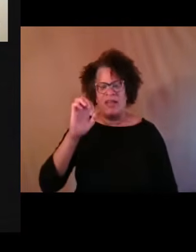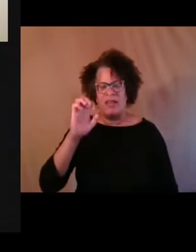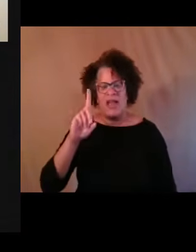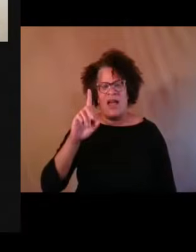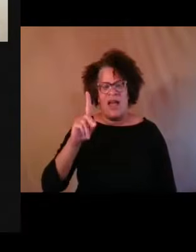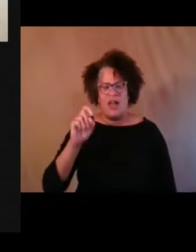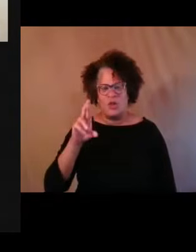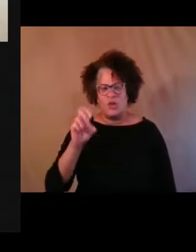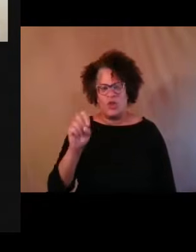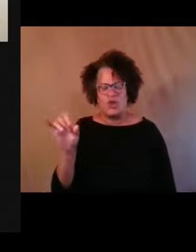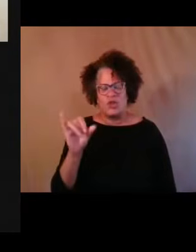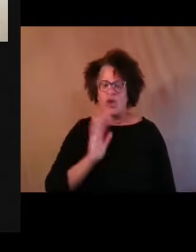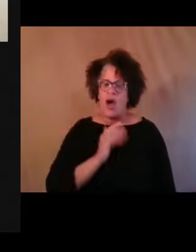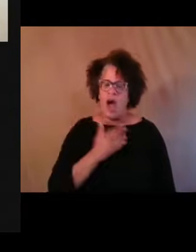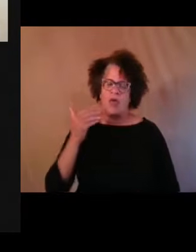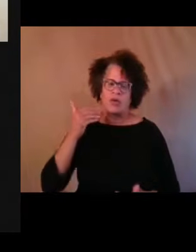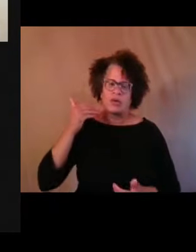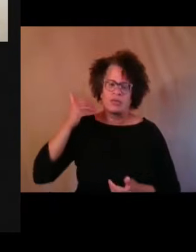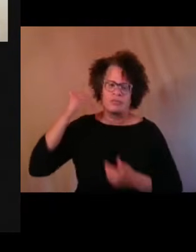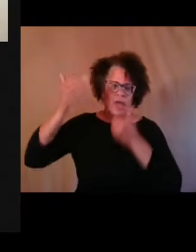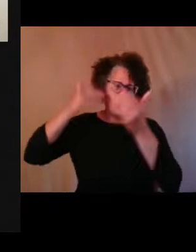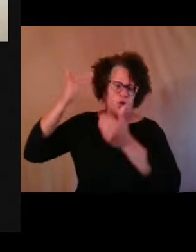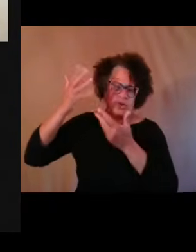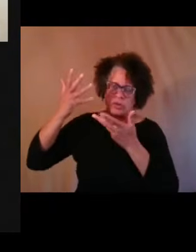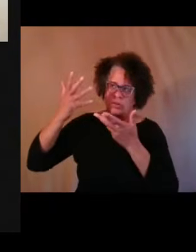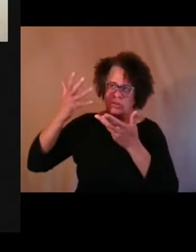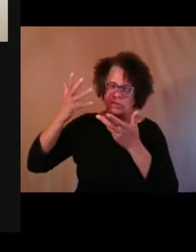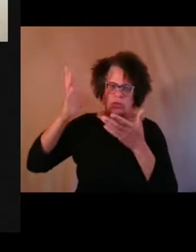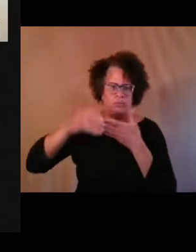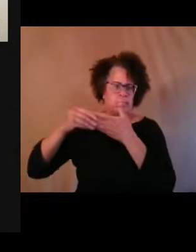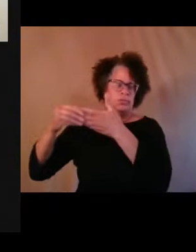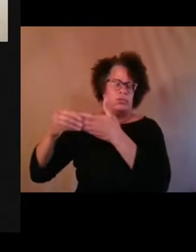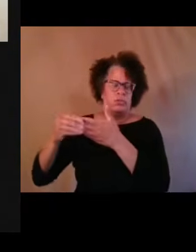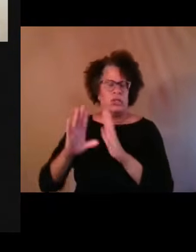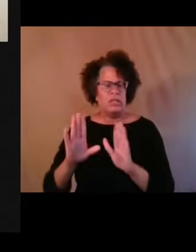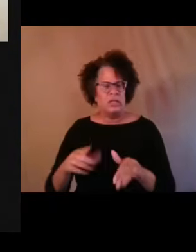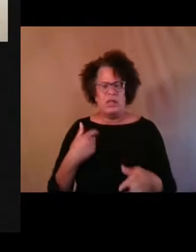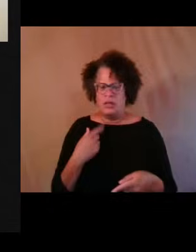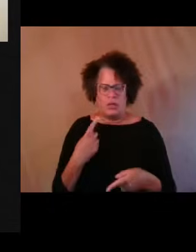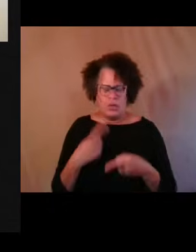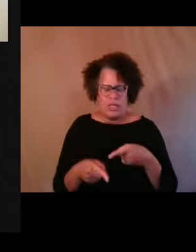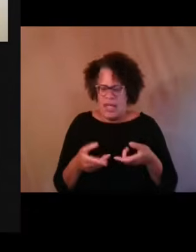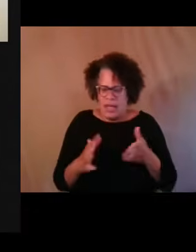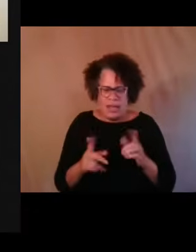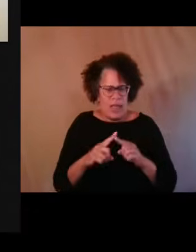Our elders stepped forward and they said, "We cannot allow this to happen again."